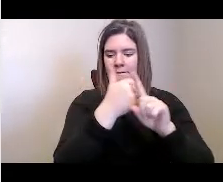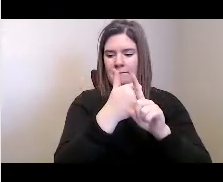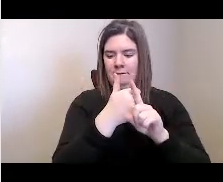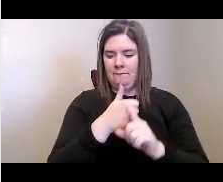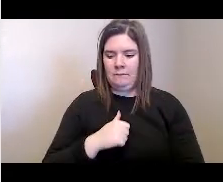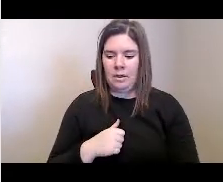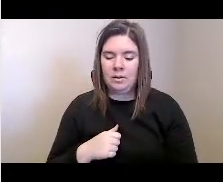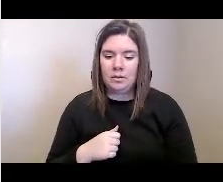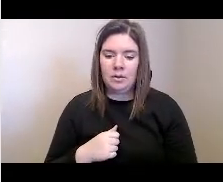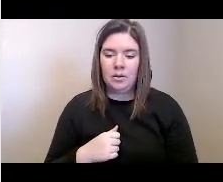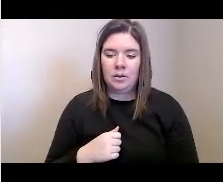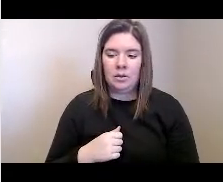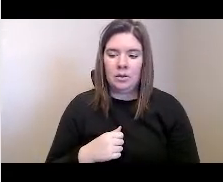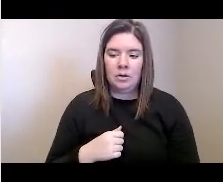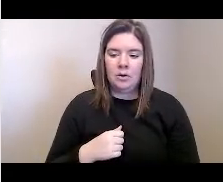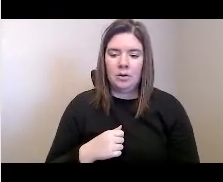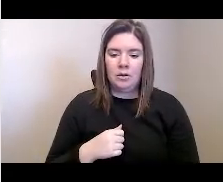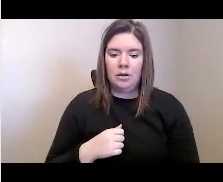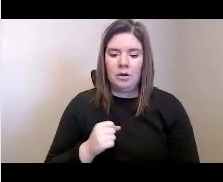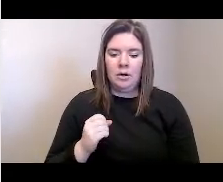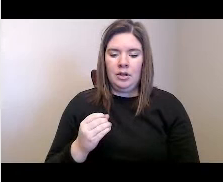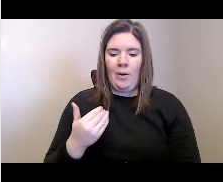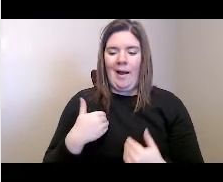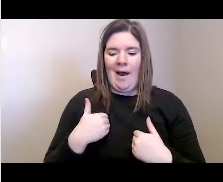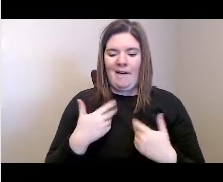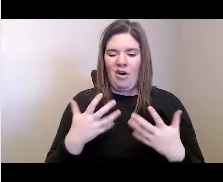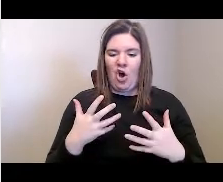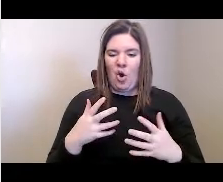So, I've actually got some alt text written. I'm going to copy that off screen,